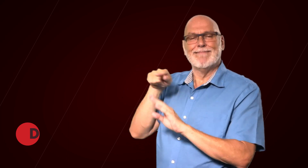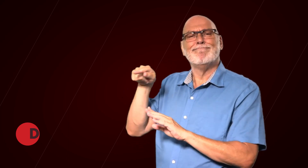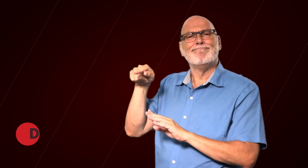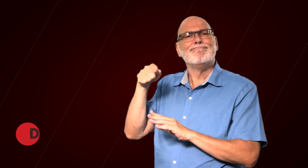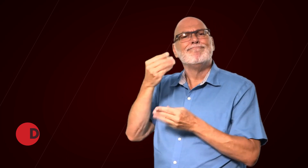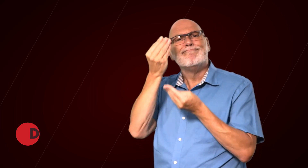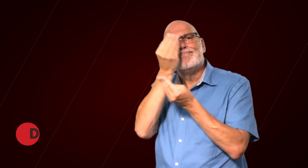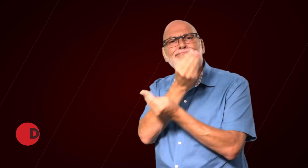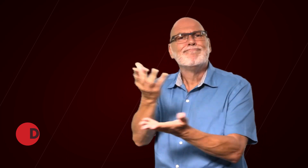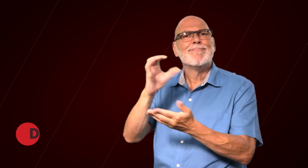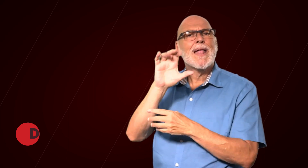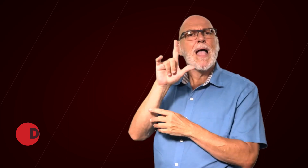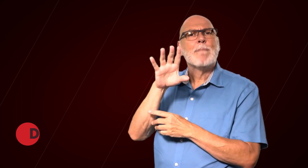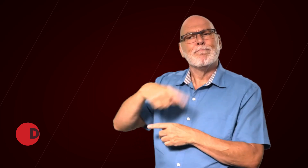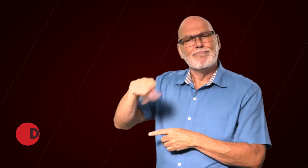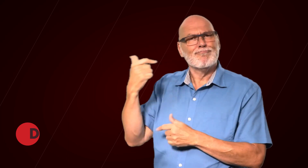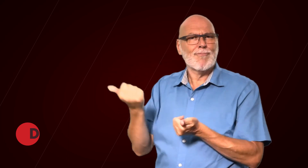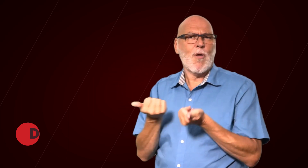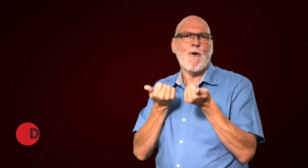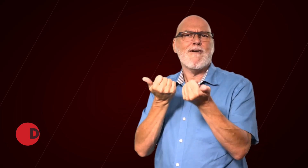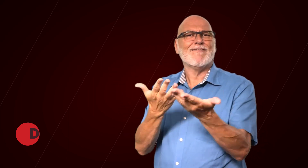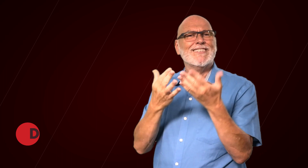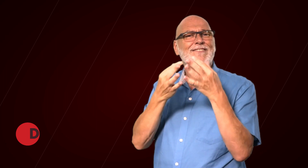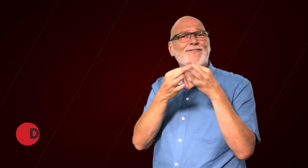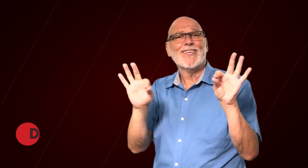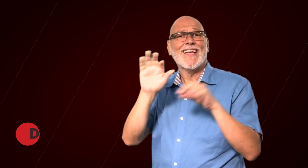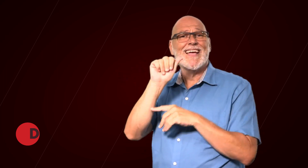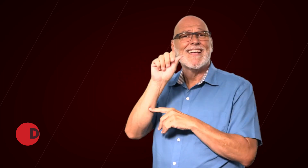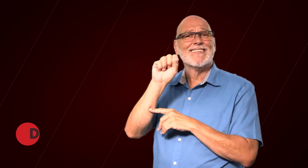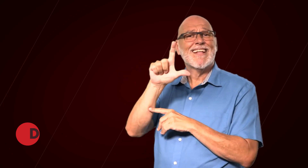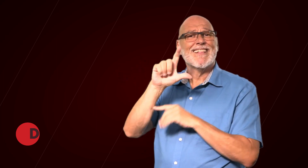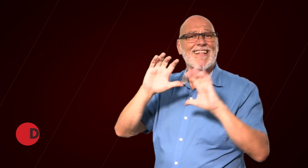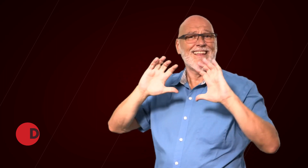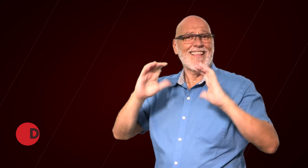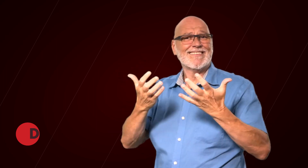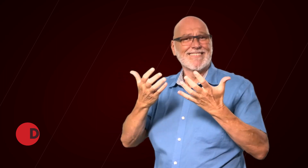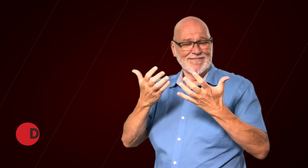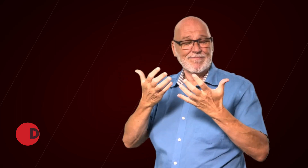he formed a club to offer free ASL classes which